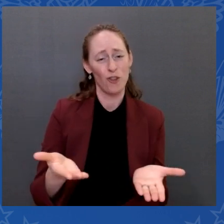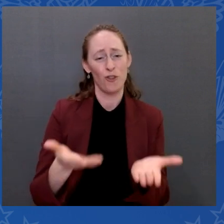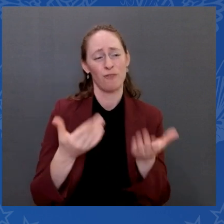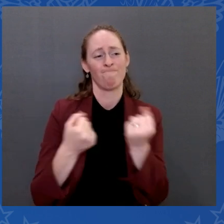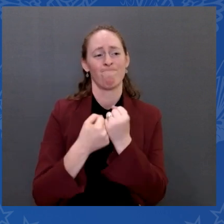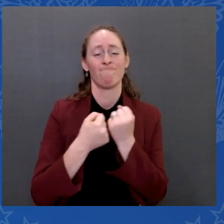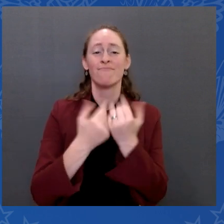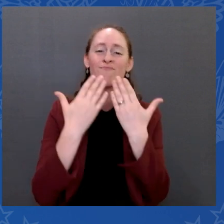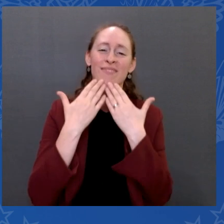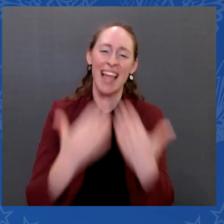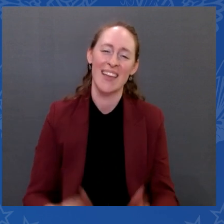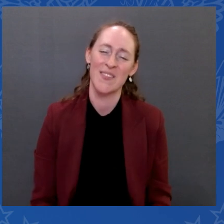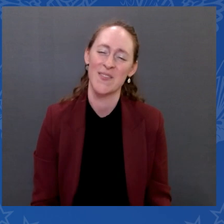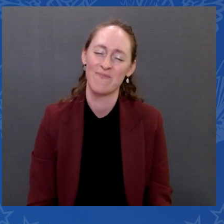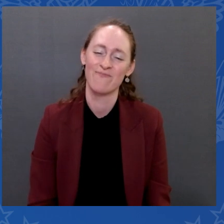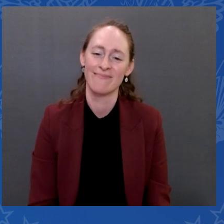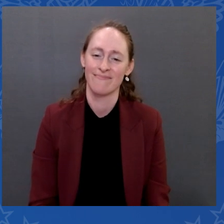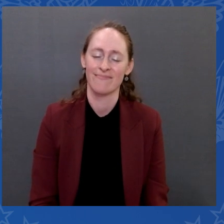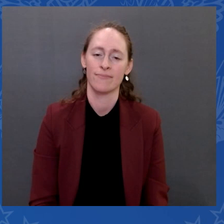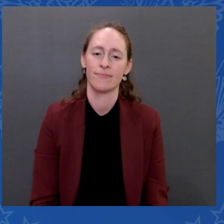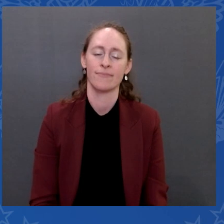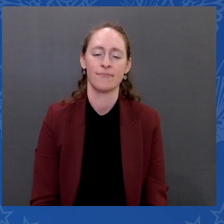Mr. Deese: Yeah. I wanted to ask Deputy Secretary Hicks